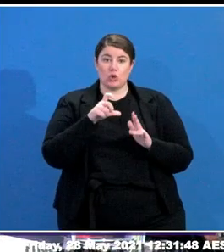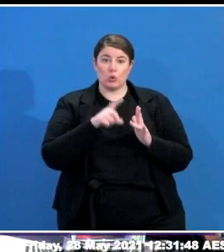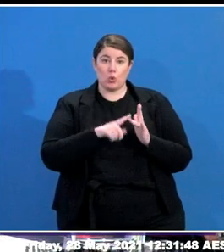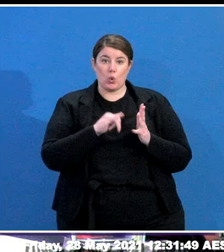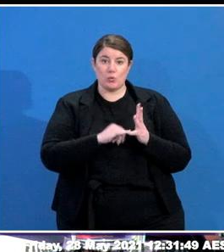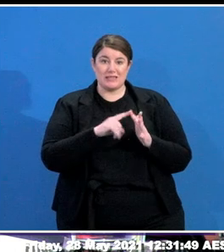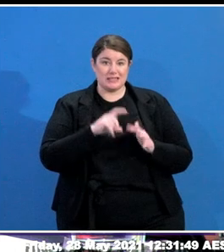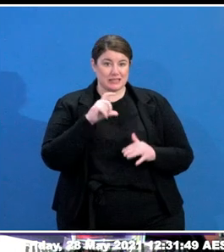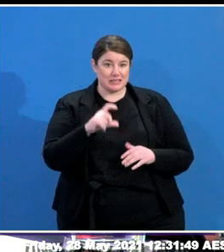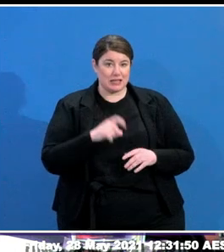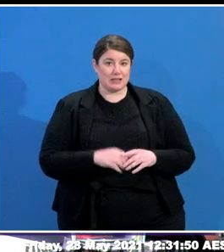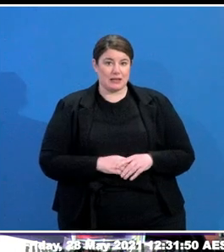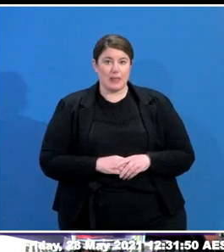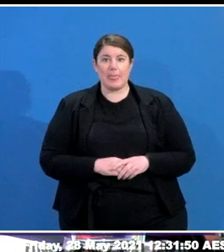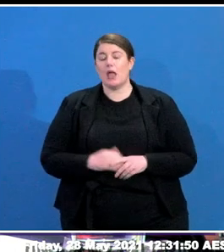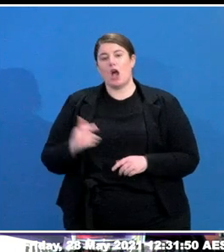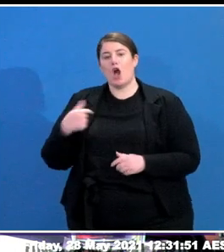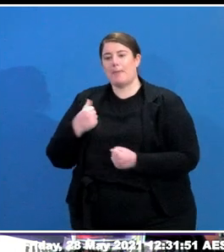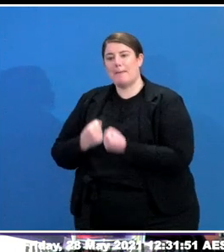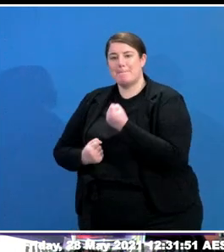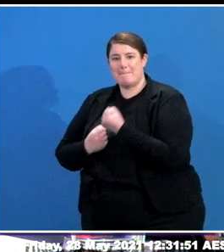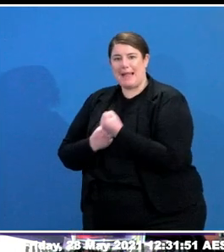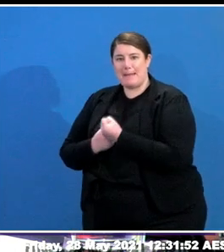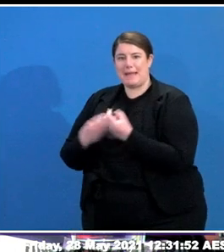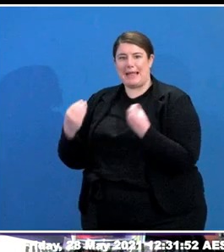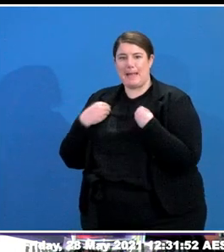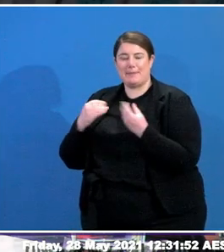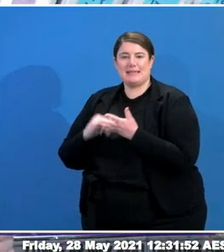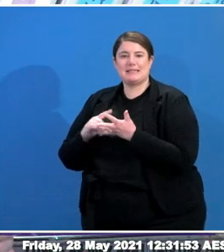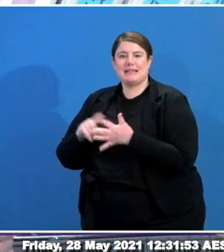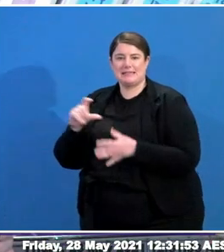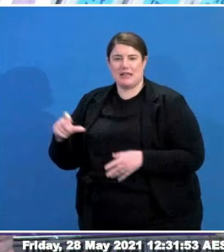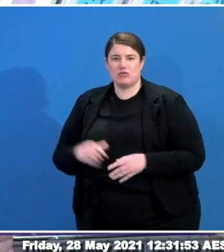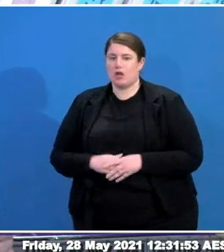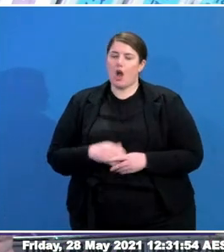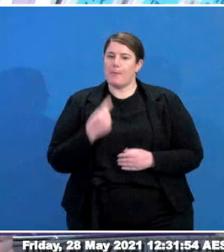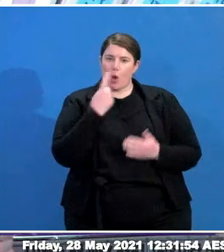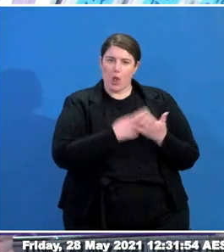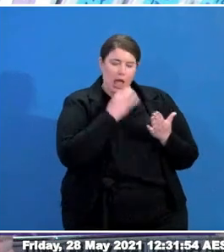I'm a backup CoSec. I will ask you about the minutes of the meeting on page 1, you